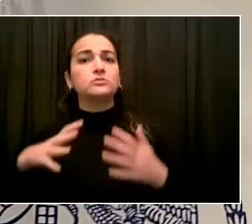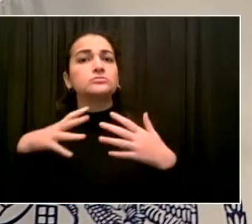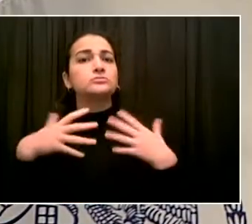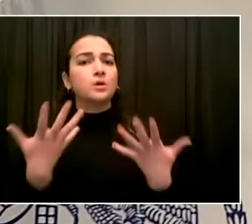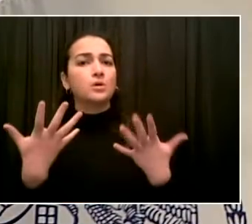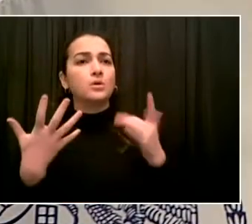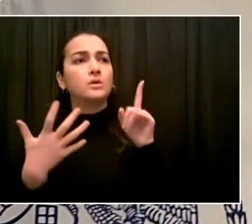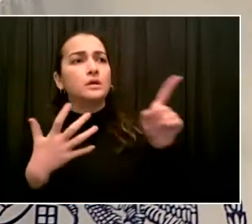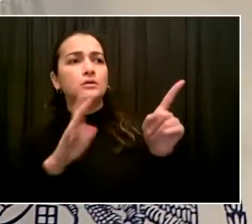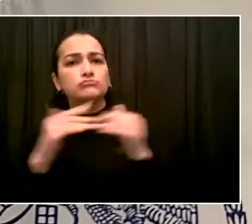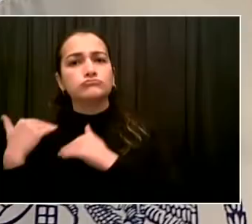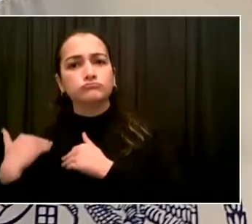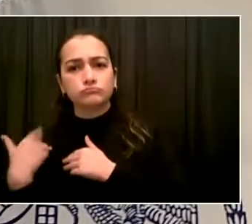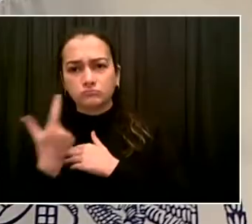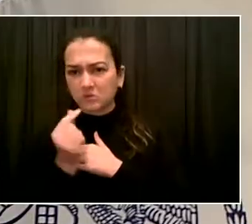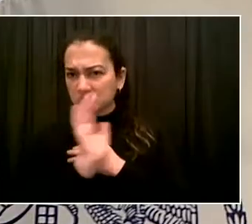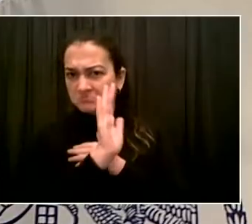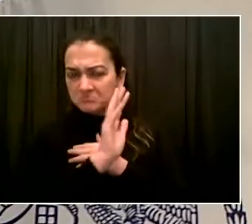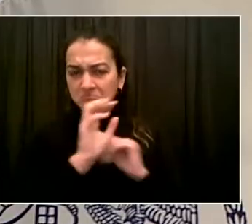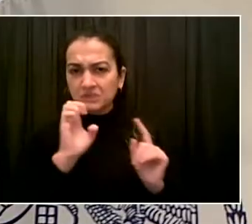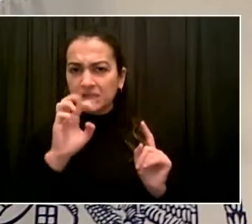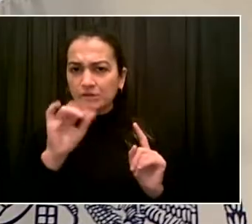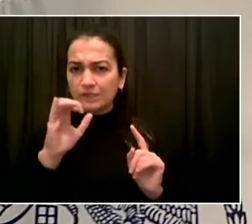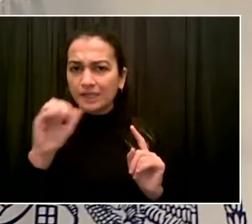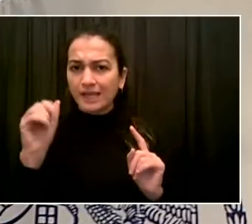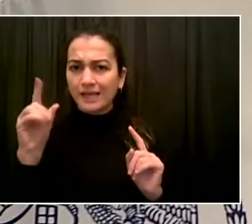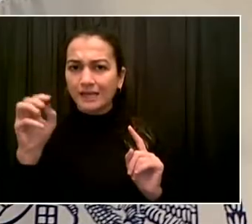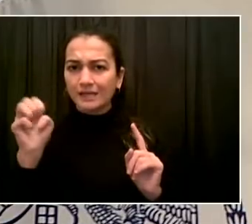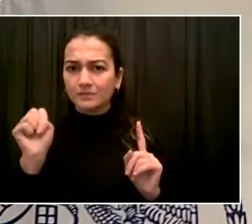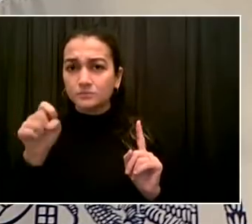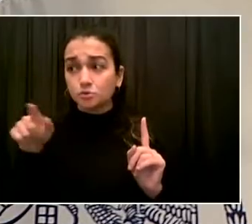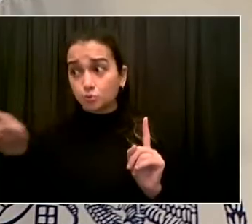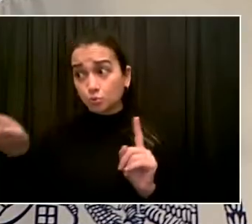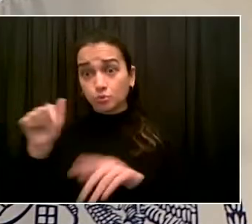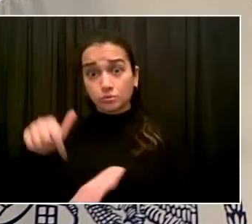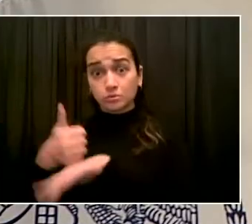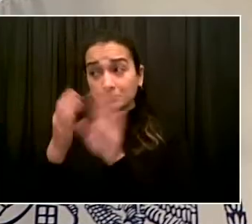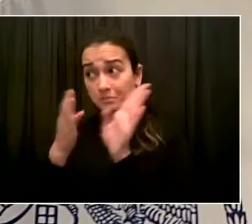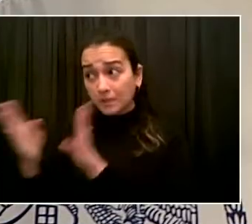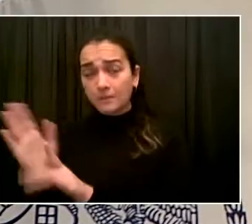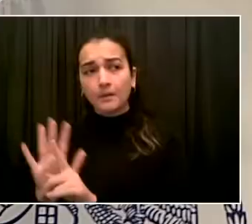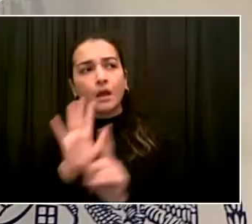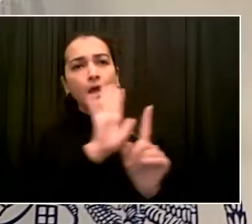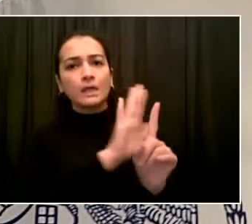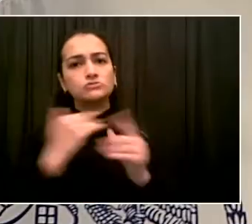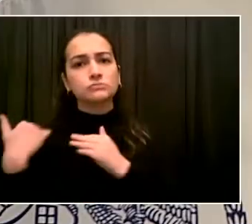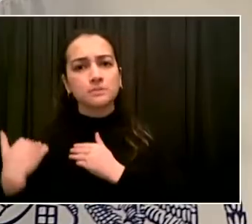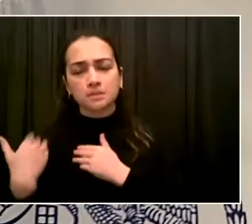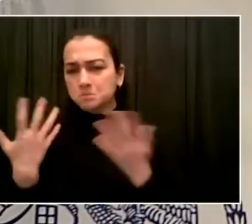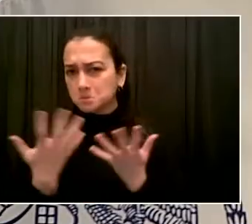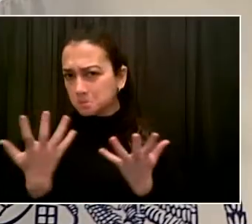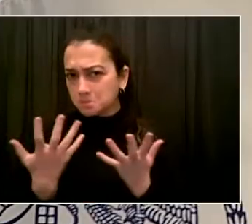SOMEONE ELSE DOES. WHAT IS THE ROLE OF THE NEXT ADMINISTRATION IN ENFORCING THIS PLAN THAT